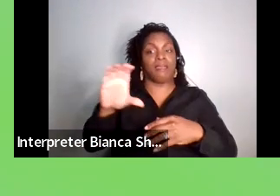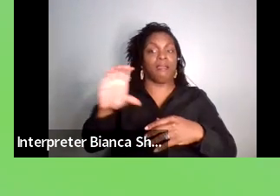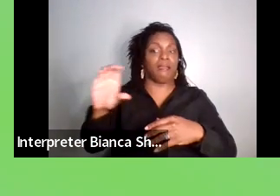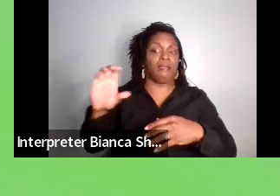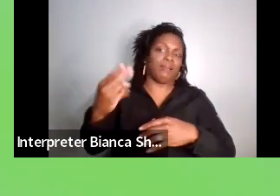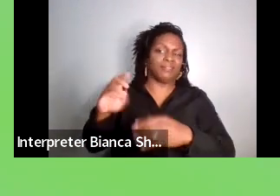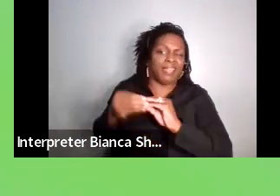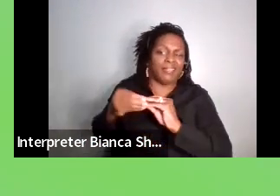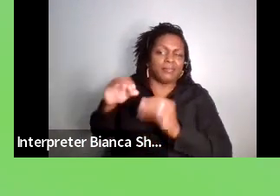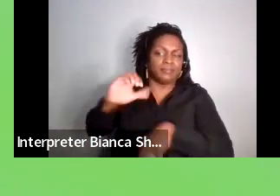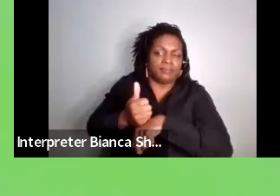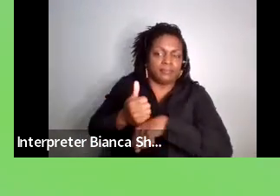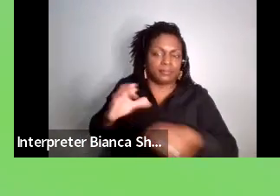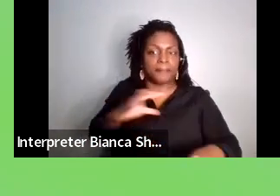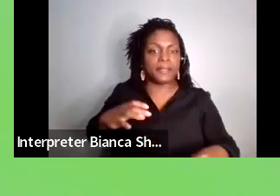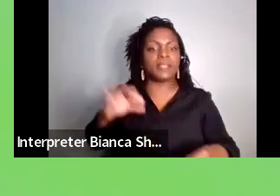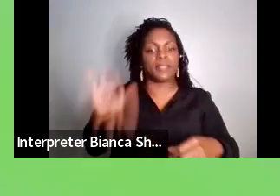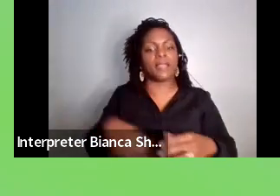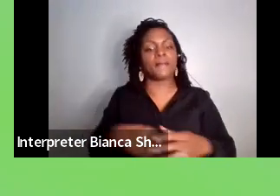The Louisiana Whilelf Mission statement, which is on the screen.